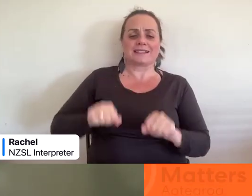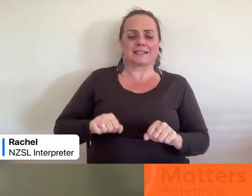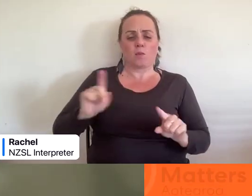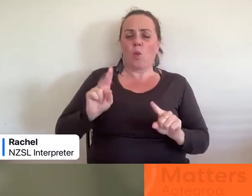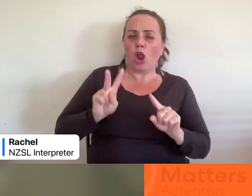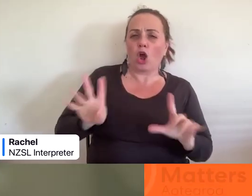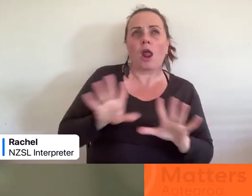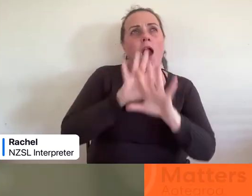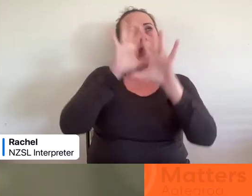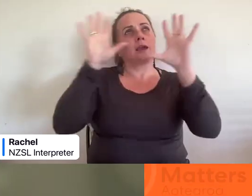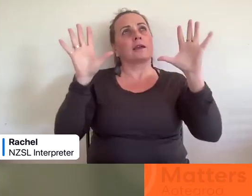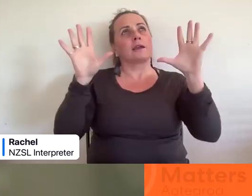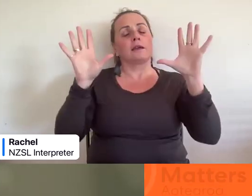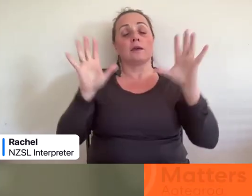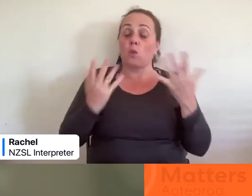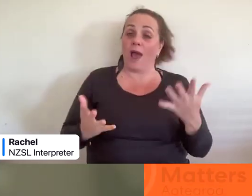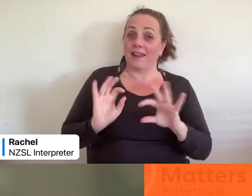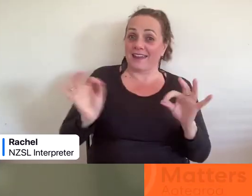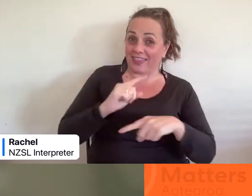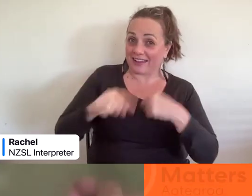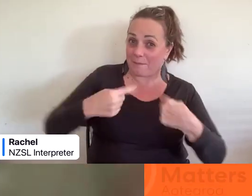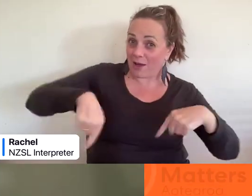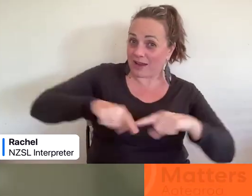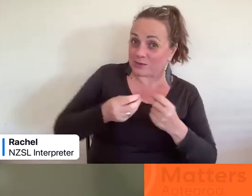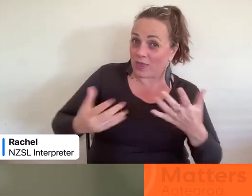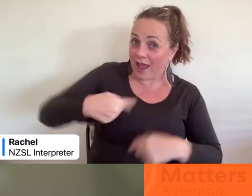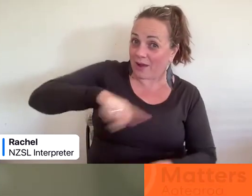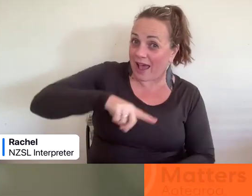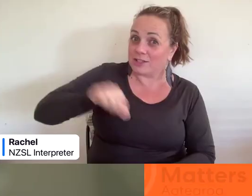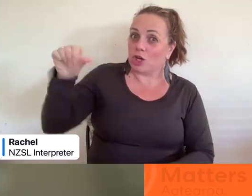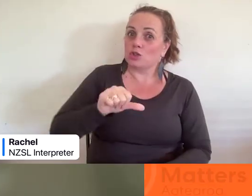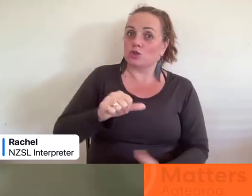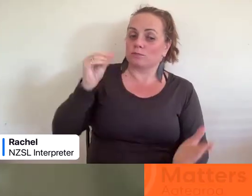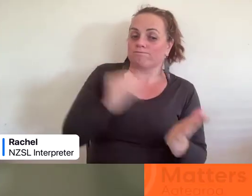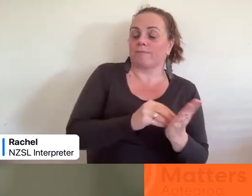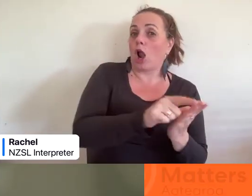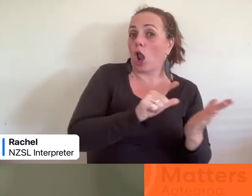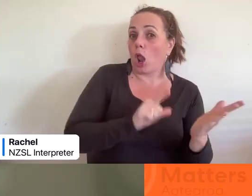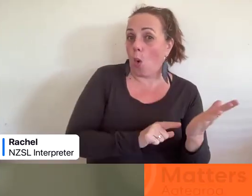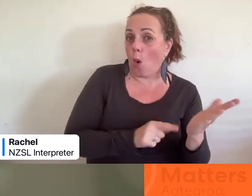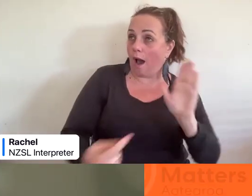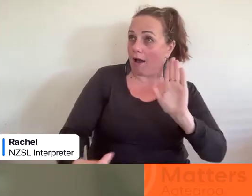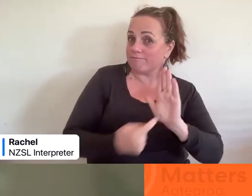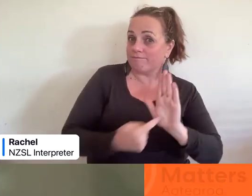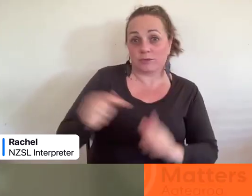it would embed "nothing about us without us" into the law first and foremost. It would